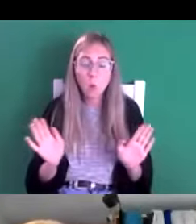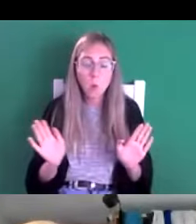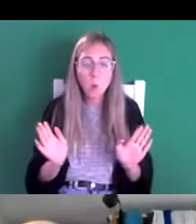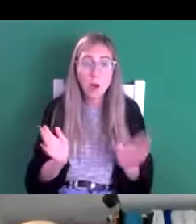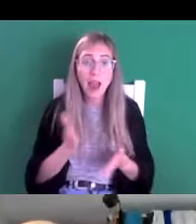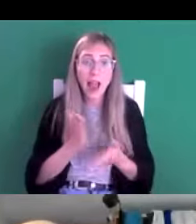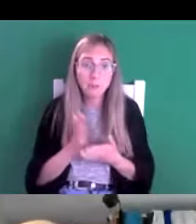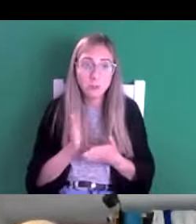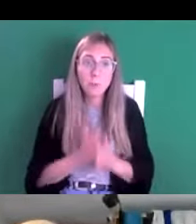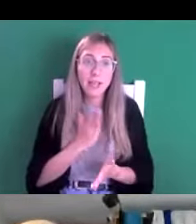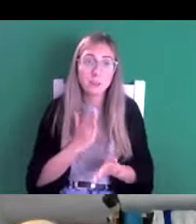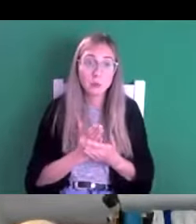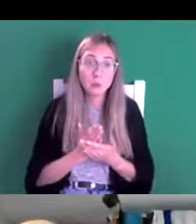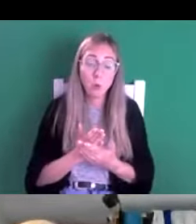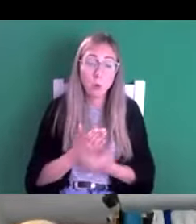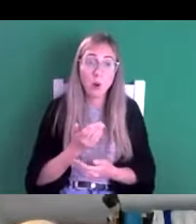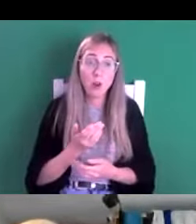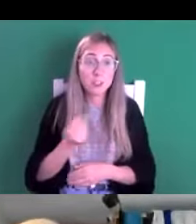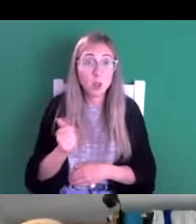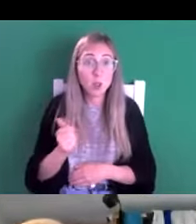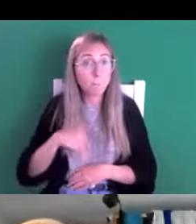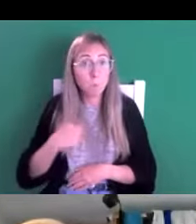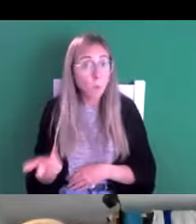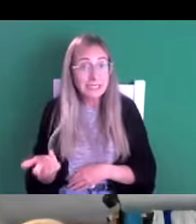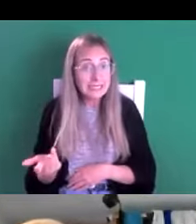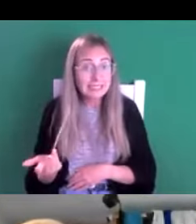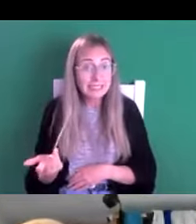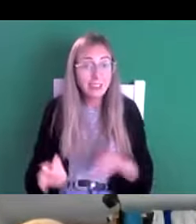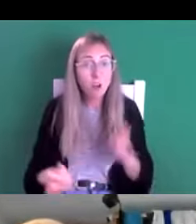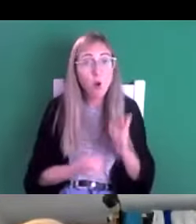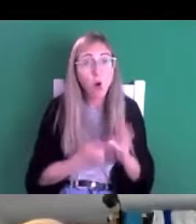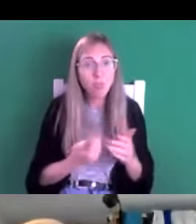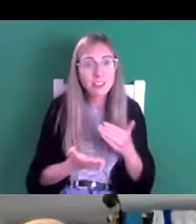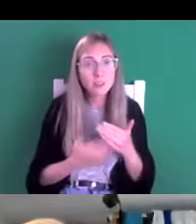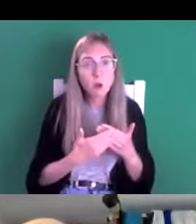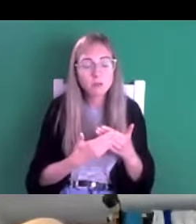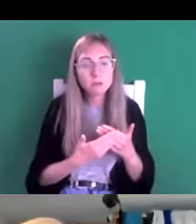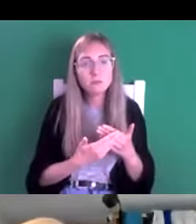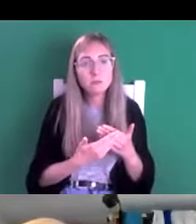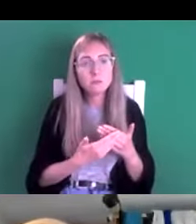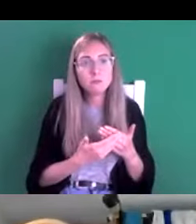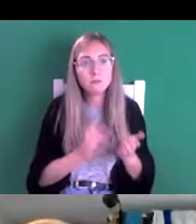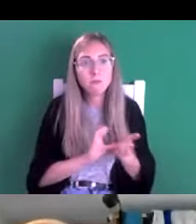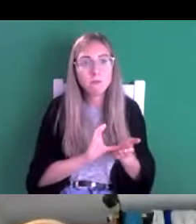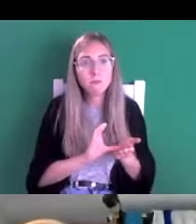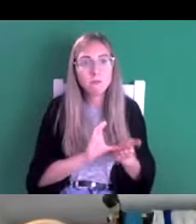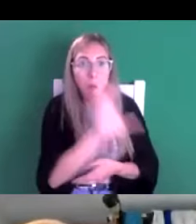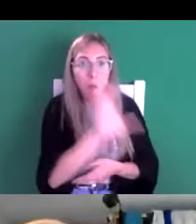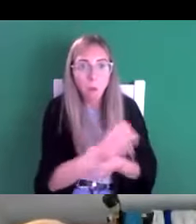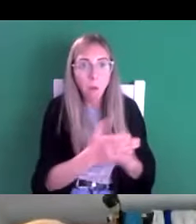some people won't need any access support and other artists will need an amount out of that